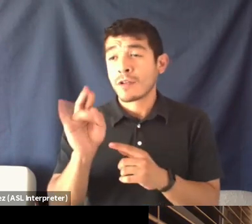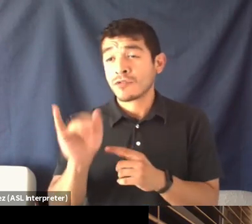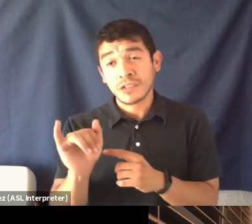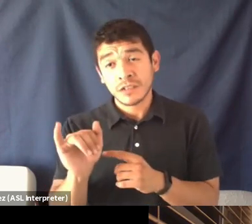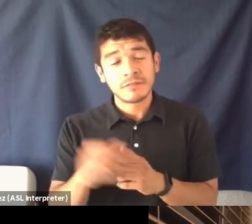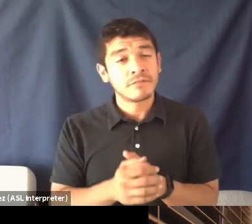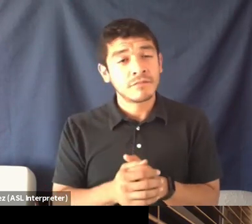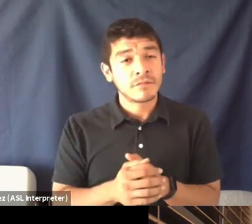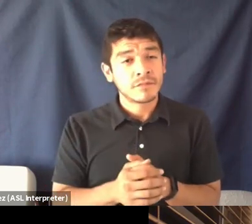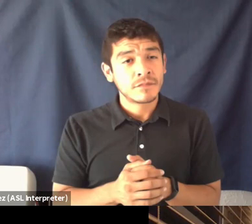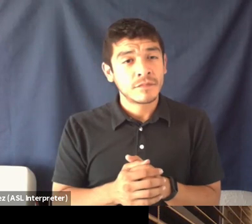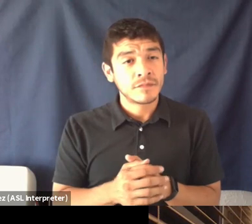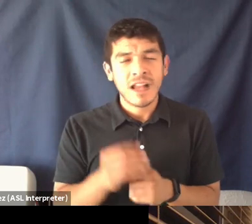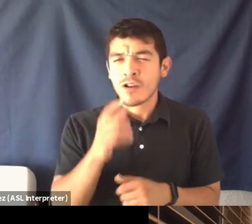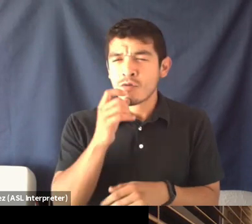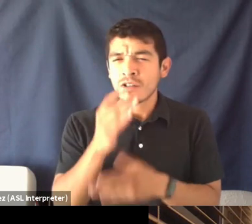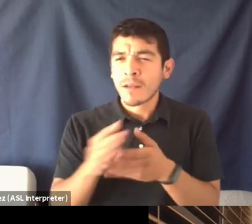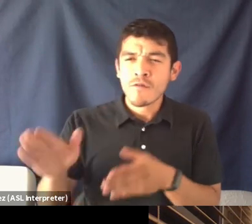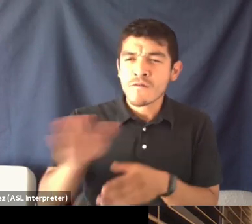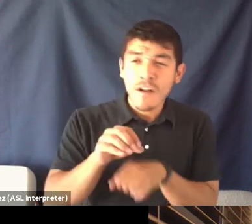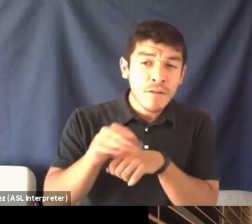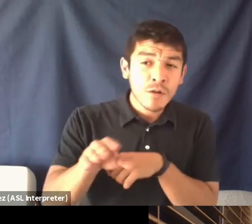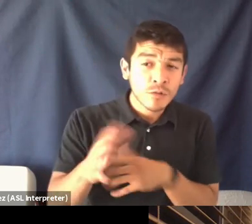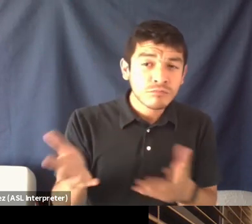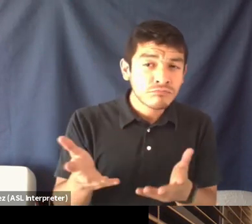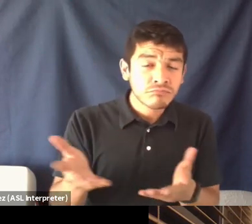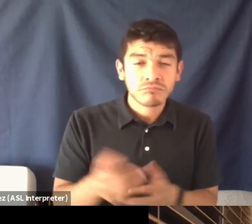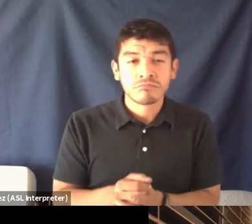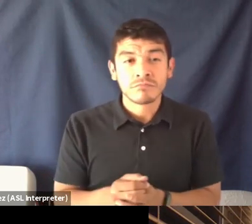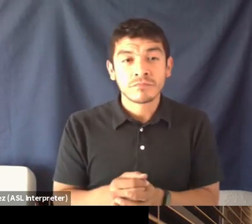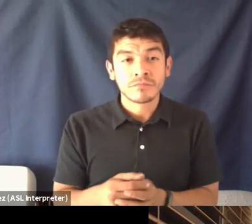and who some of your influences were. I detect a little bit of Errol Morris,